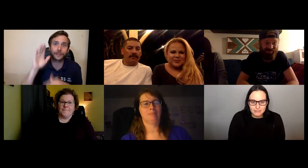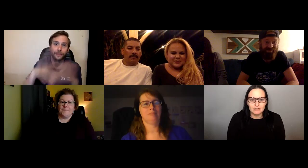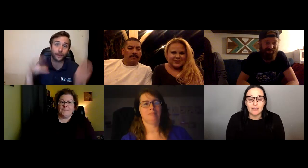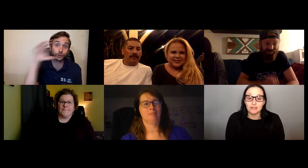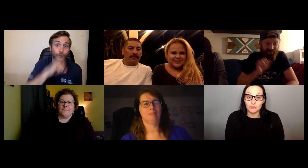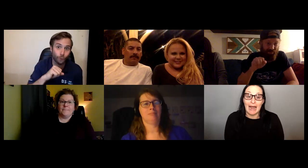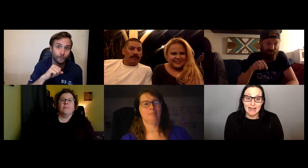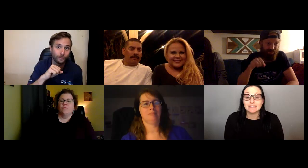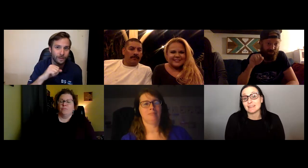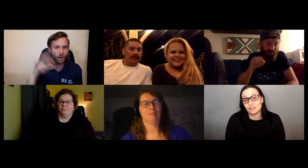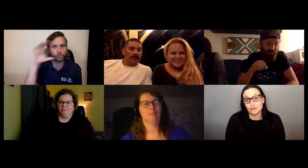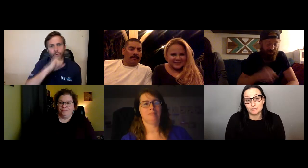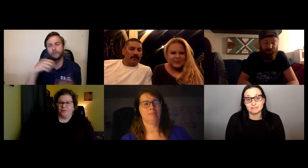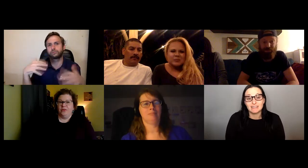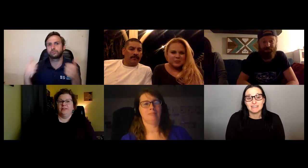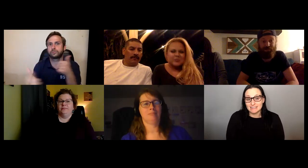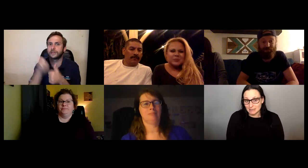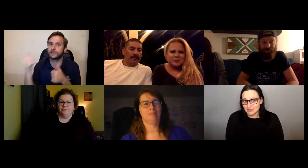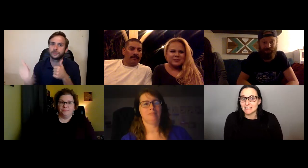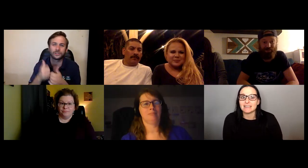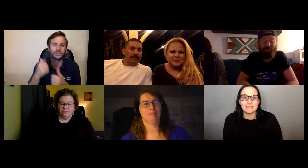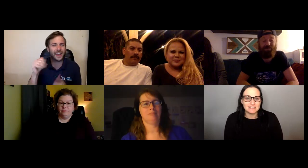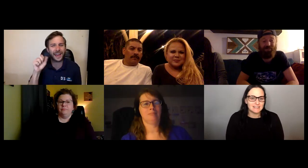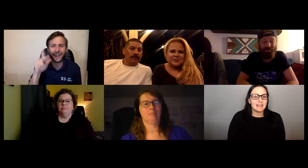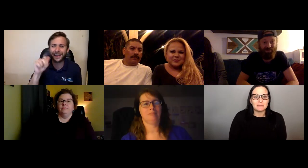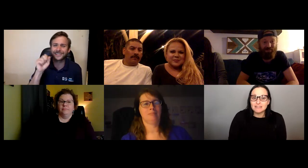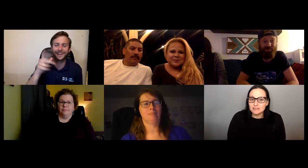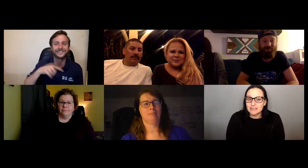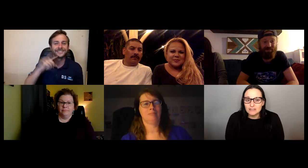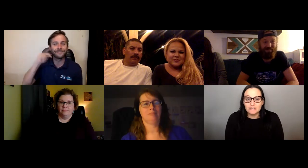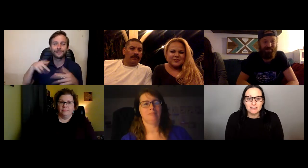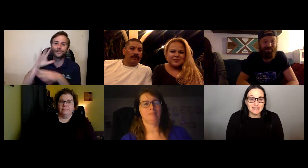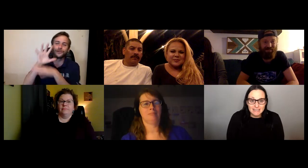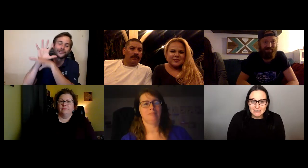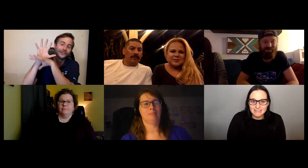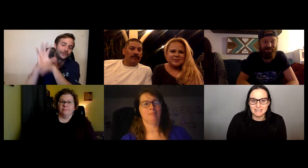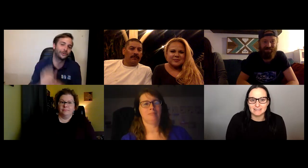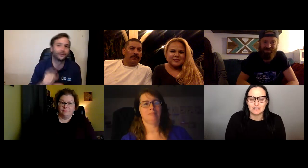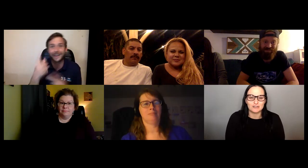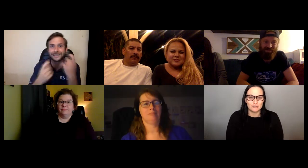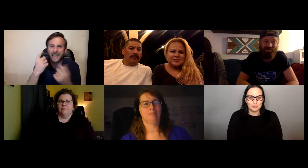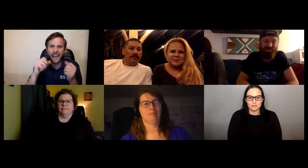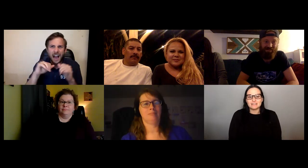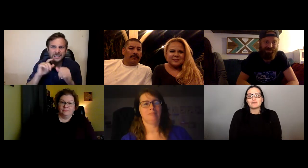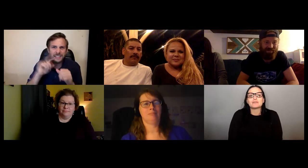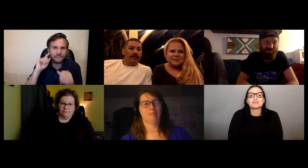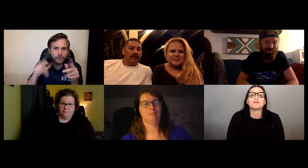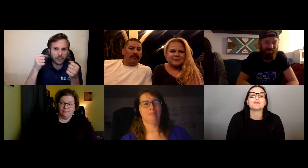i'd rather you ask than assume damian saying yes i mean it's a dangerous thing to